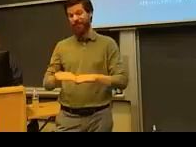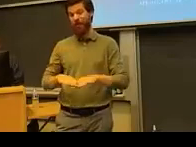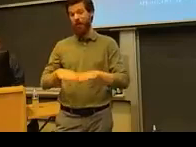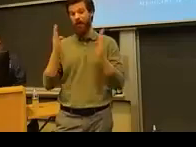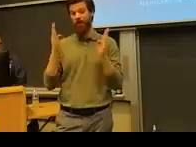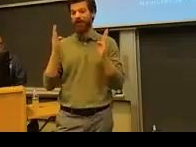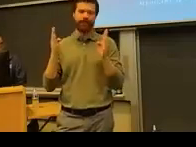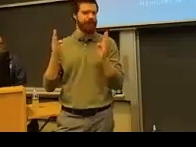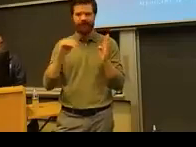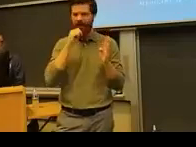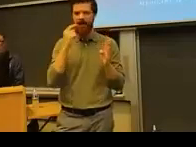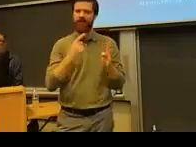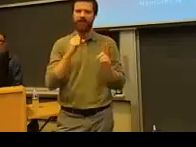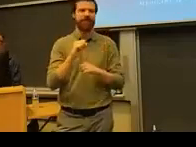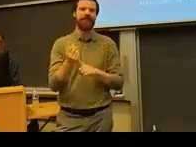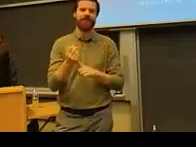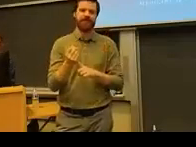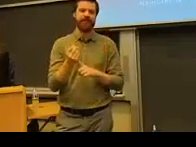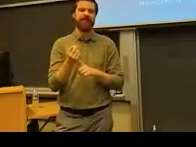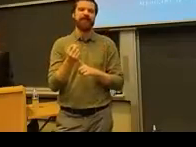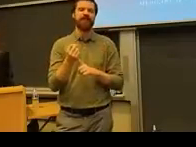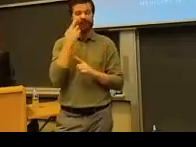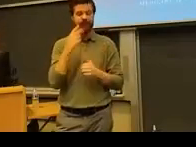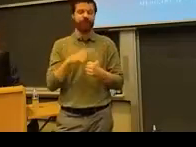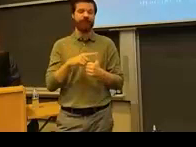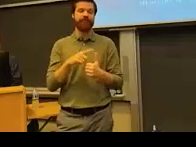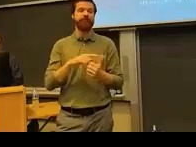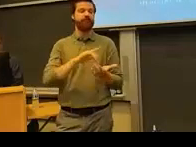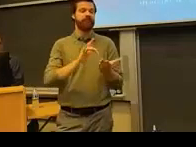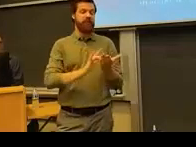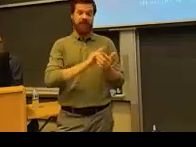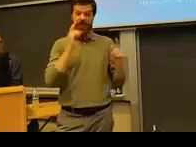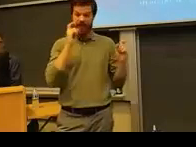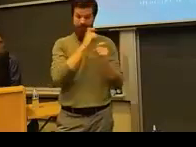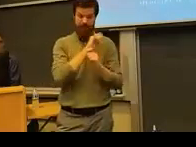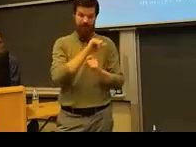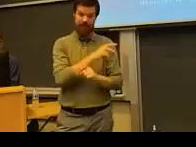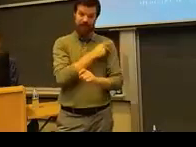been the case for reasons that include both the medical complexity of the patients um a